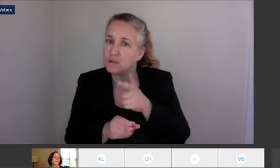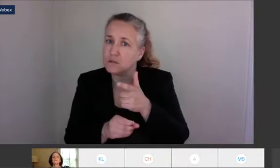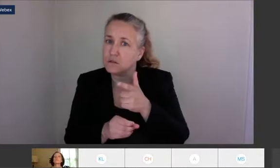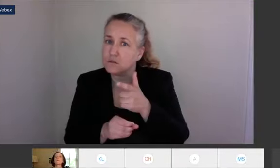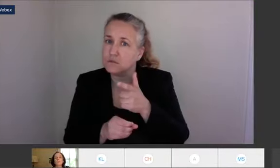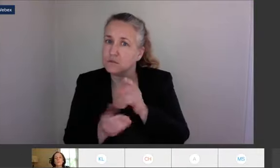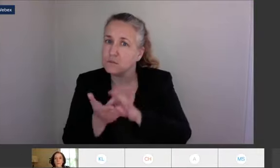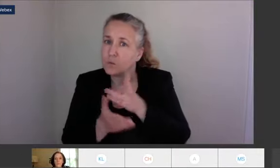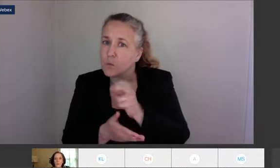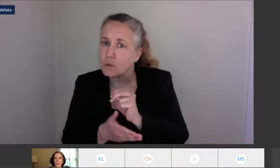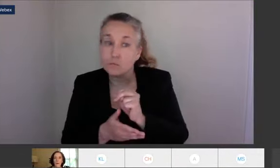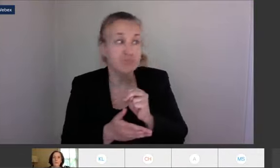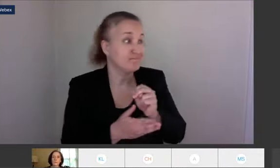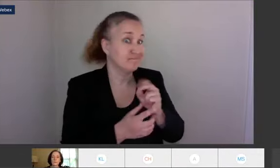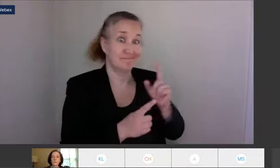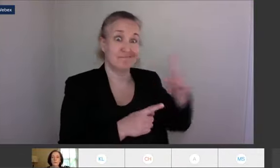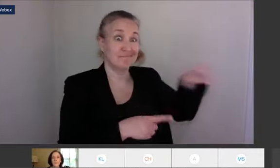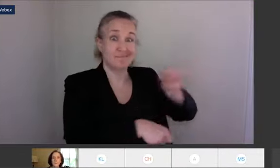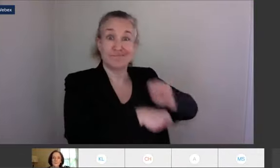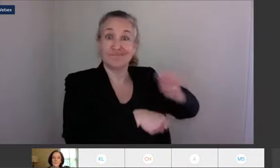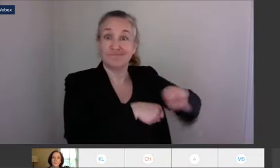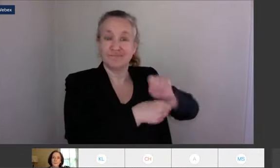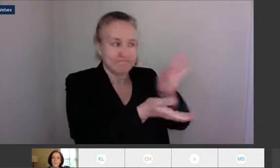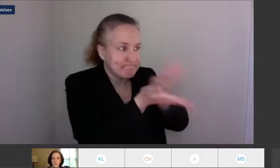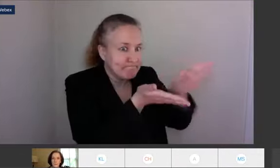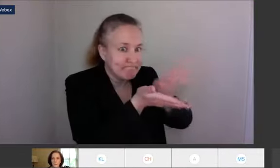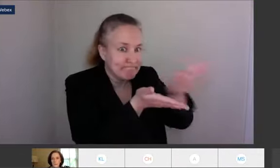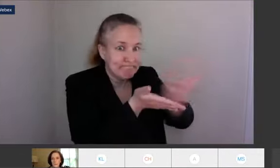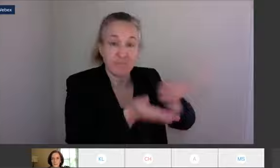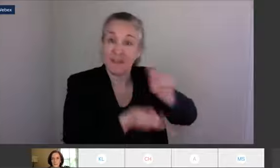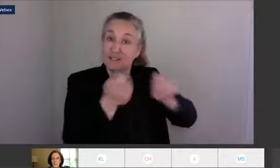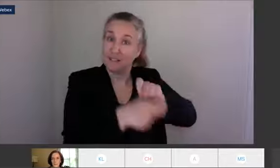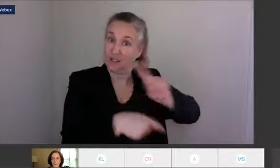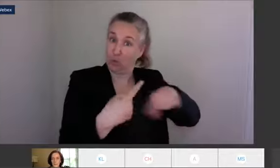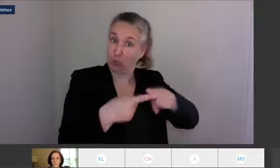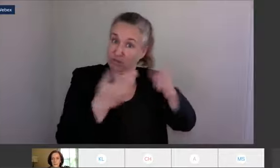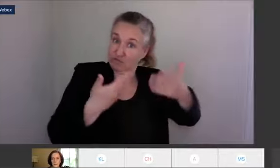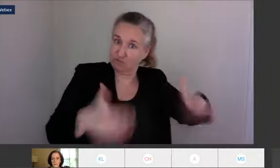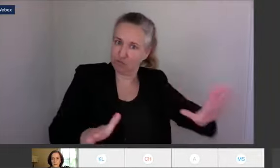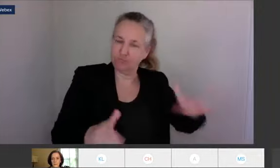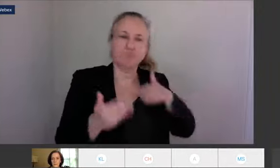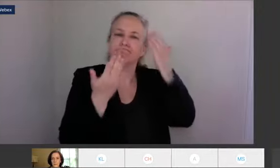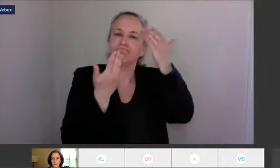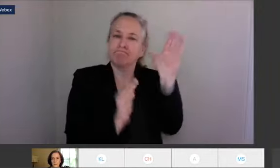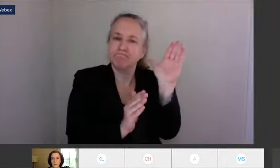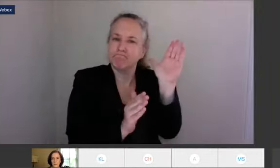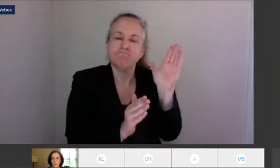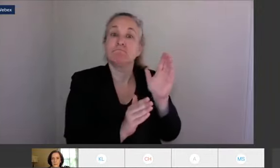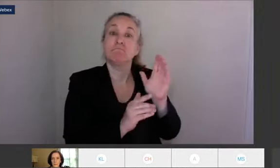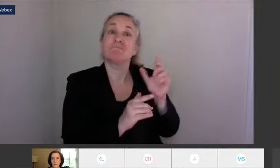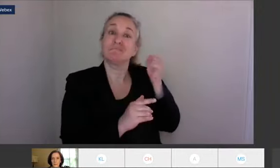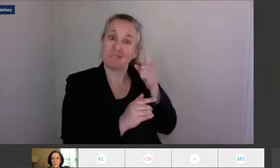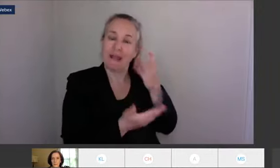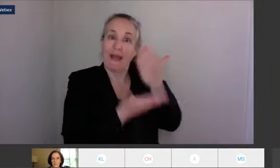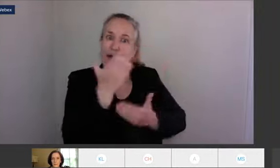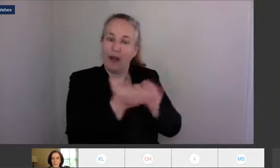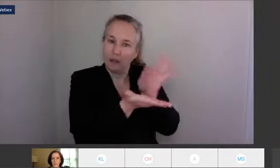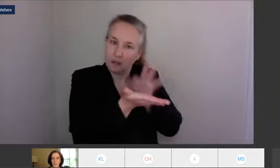they've been working on that so I can't give you a precise time like I said it's the provisional ballots need to be counted by hand so it takes a little bit